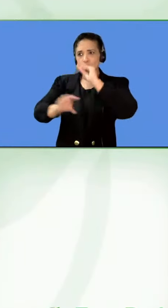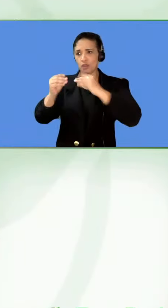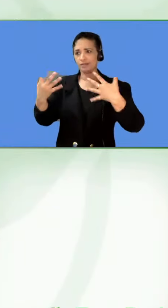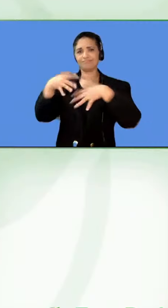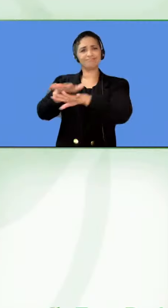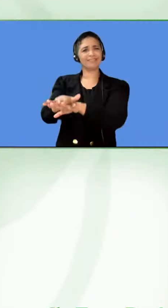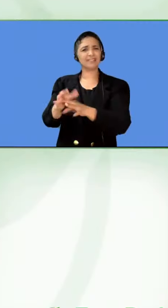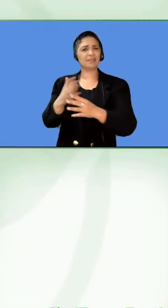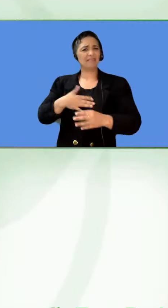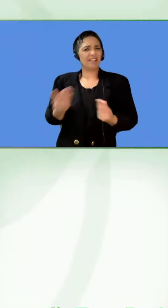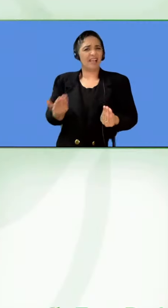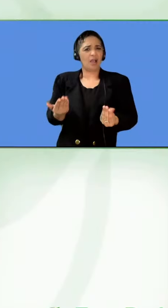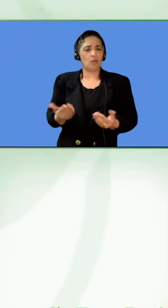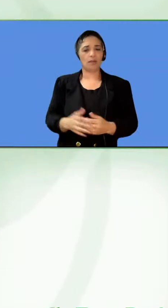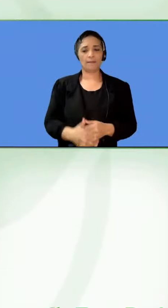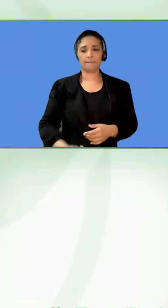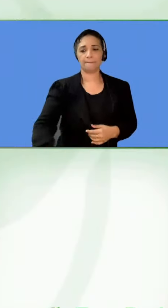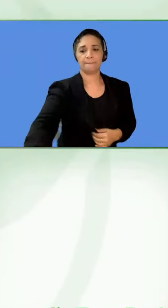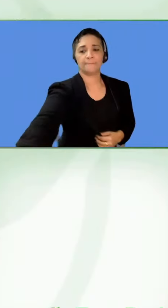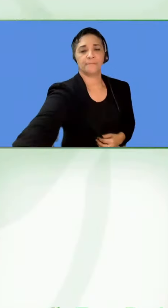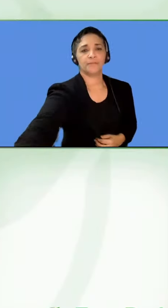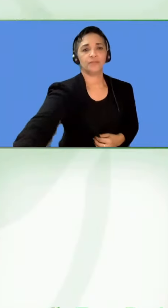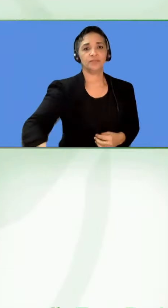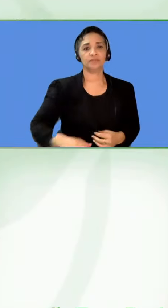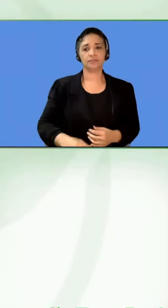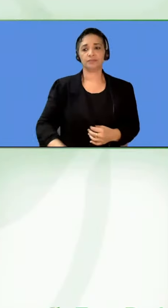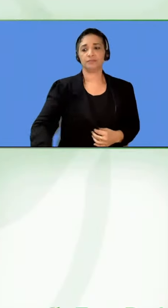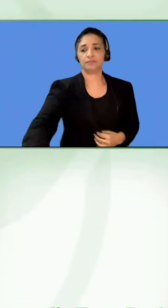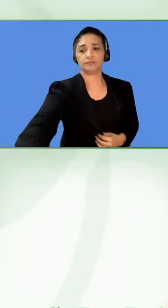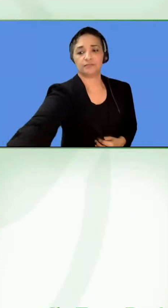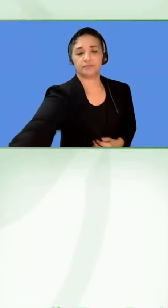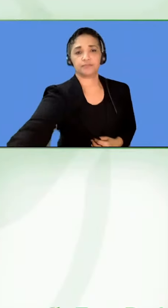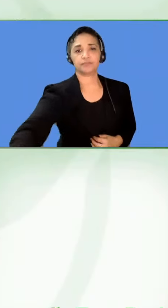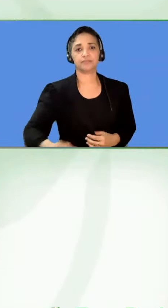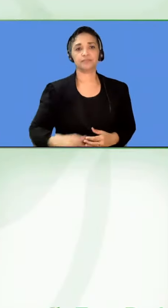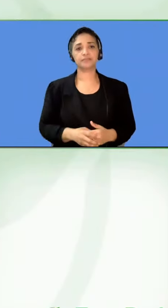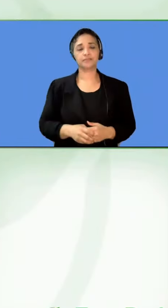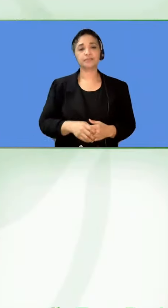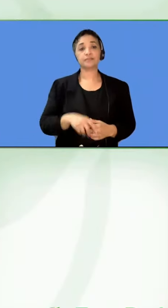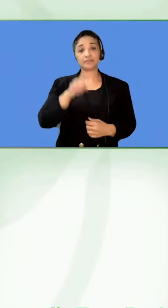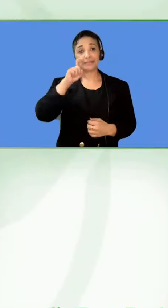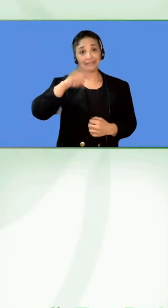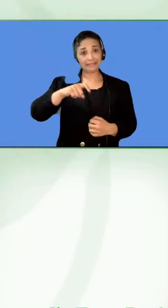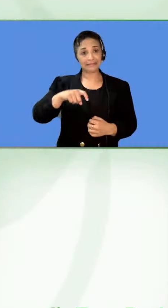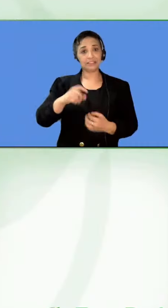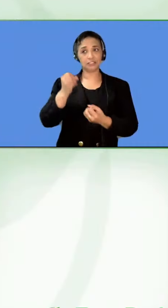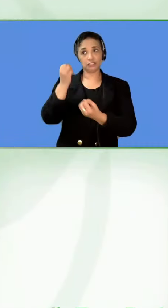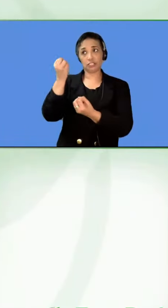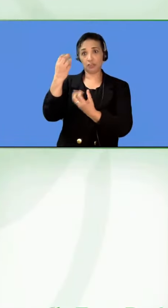My greatest barrier is getting information at the same time, because it takes longer.